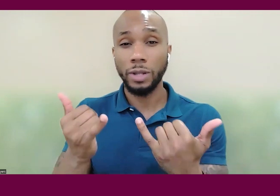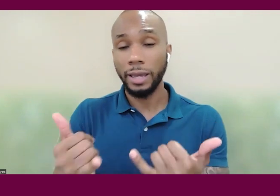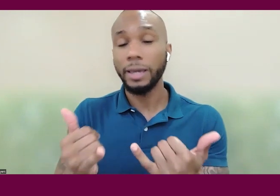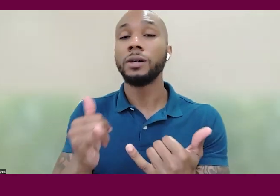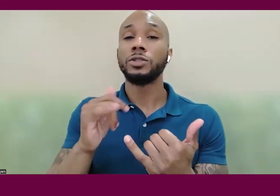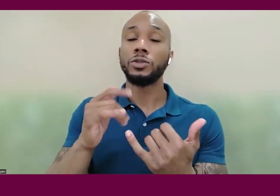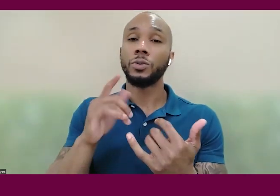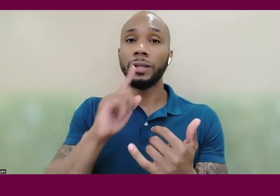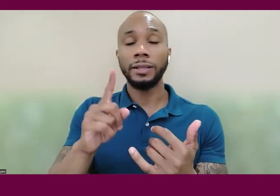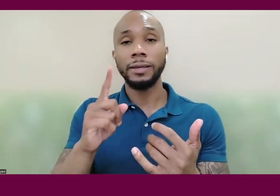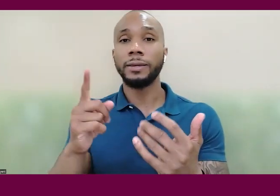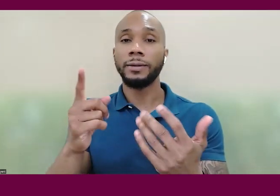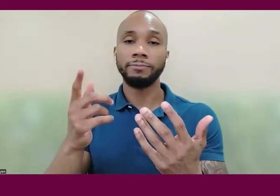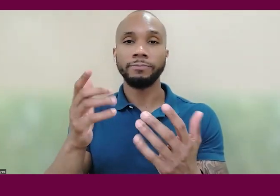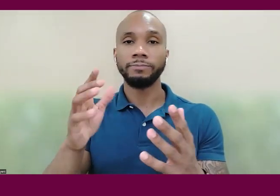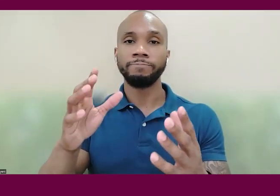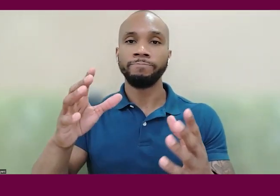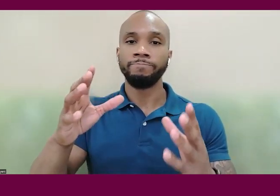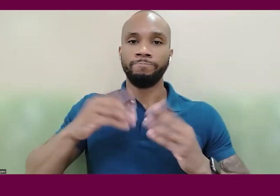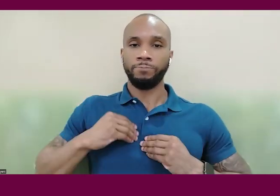to take on an intersectional approach?